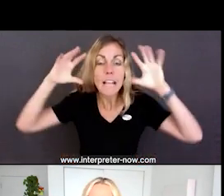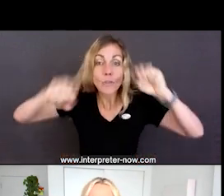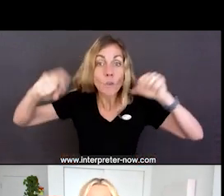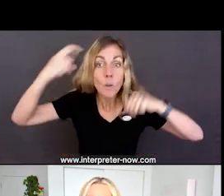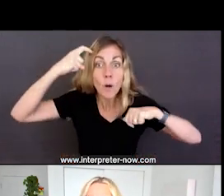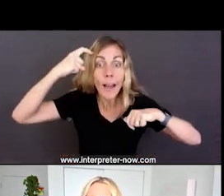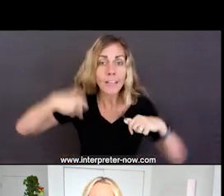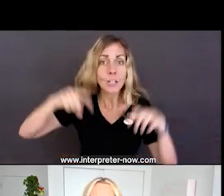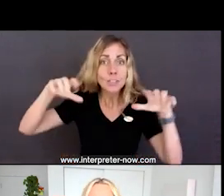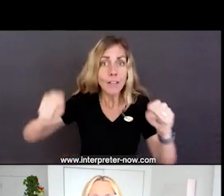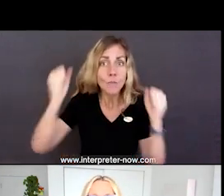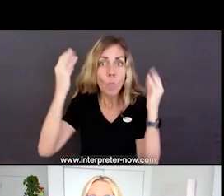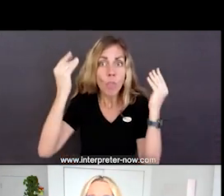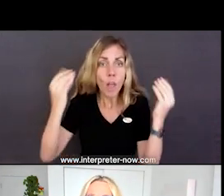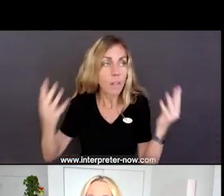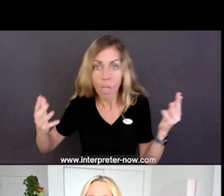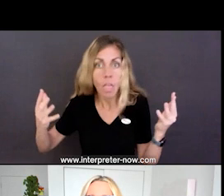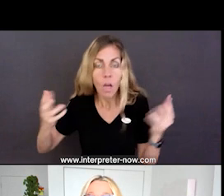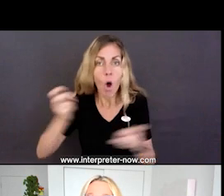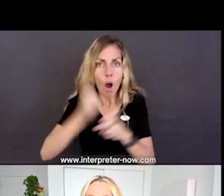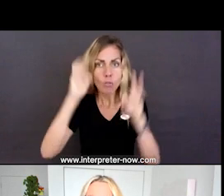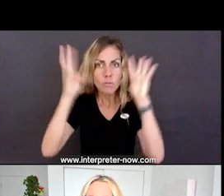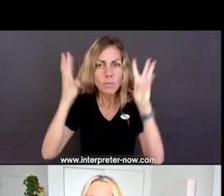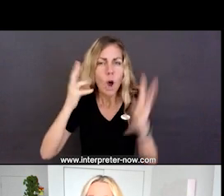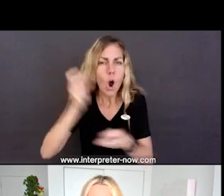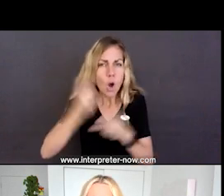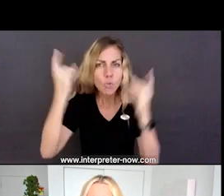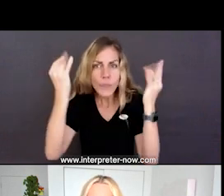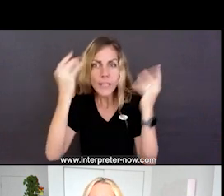It can take over your brain. It can take over your thoughts. It can make it difficult to innovate.